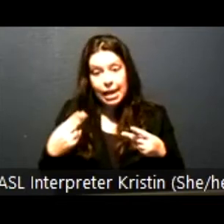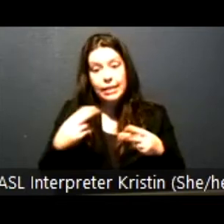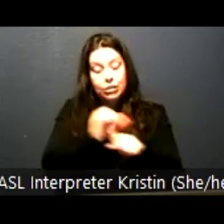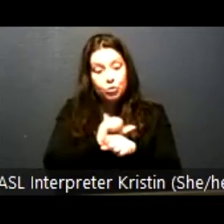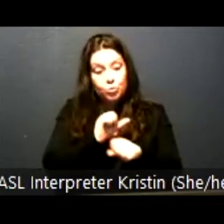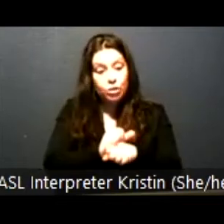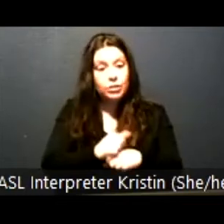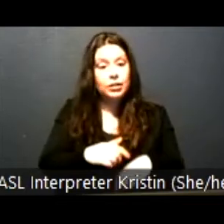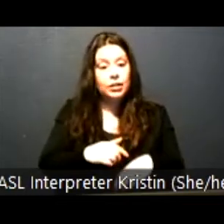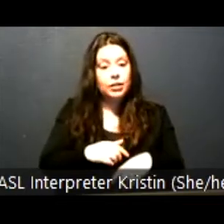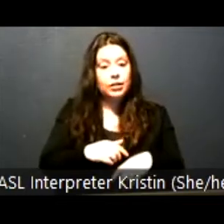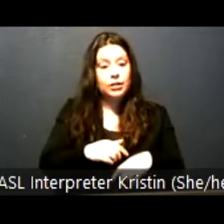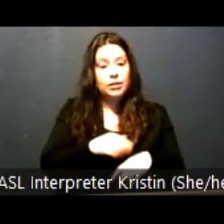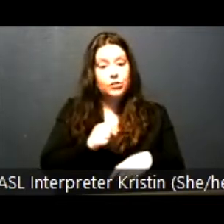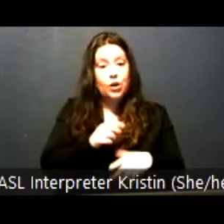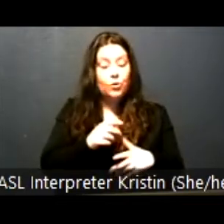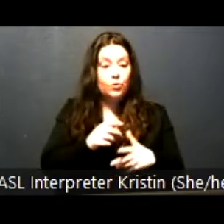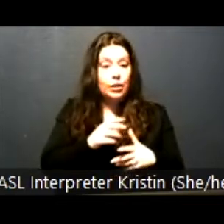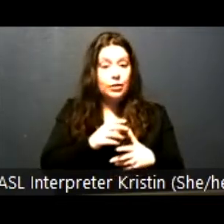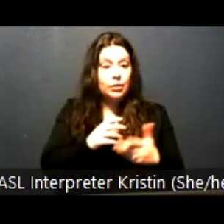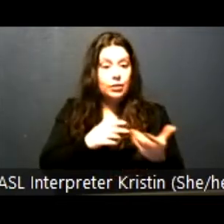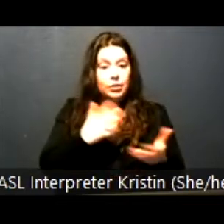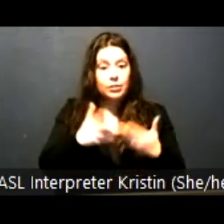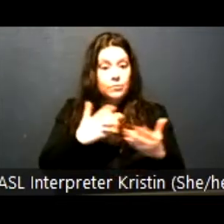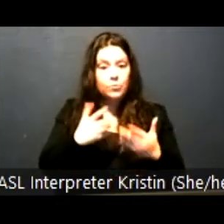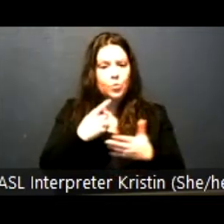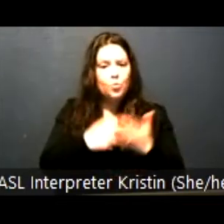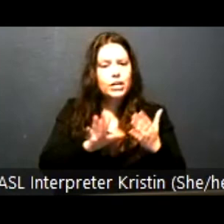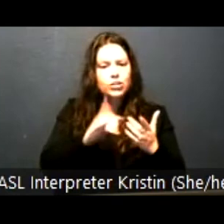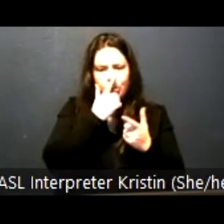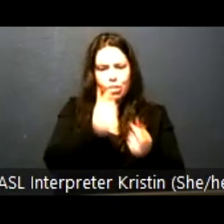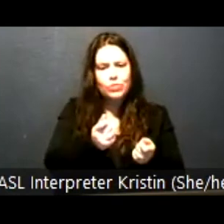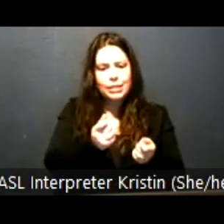educators who are joining as well, so we want to hear what you're interested in with these careers